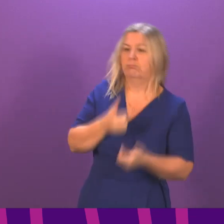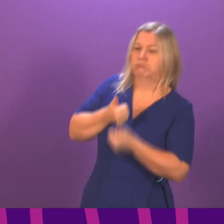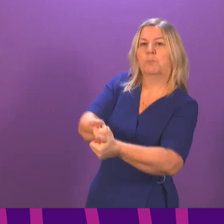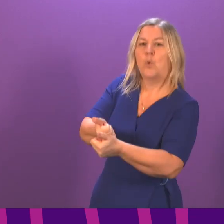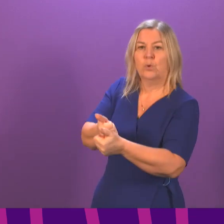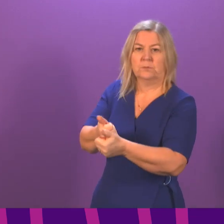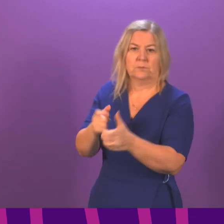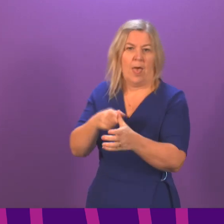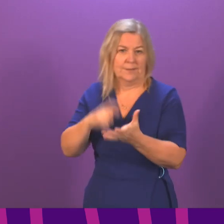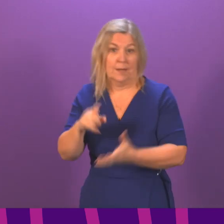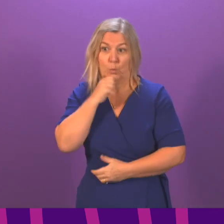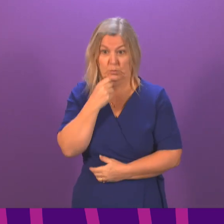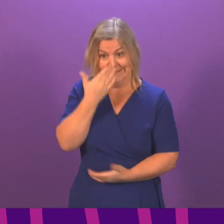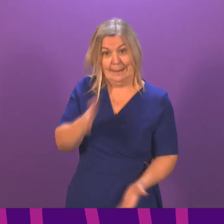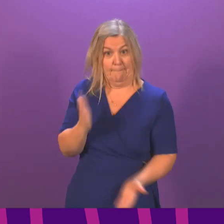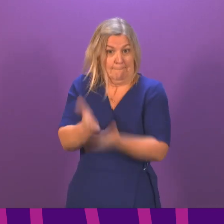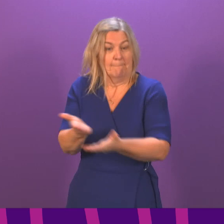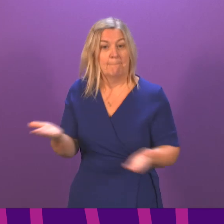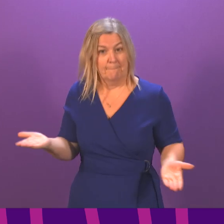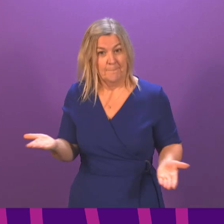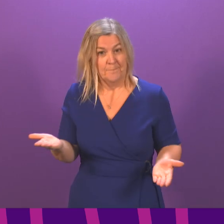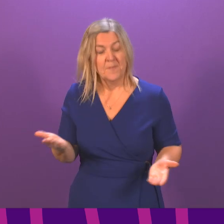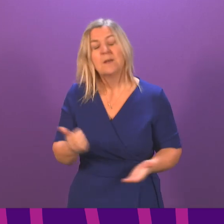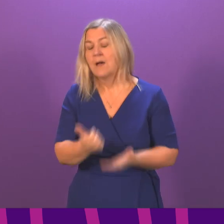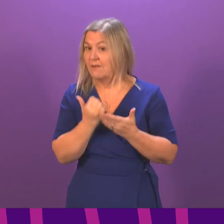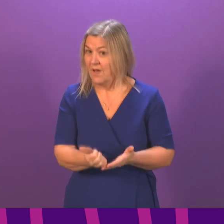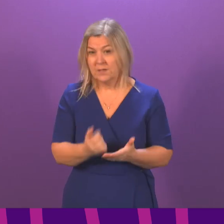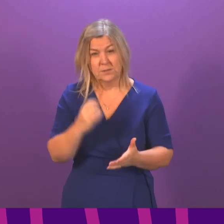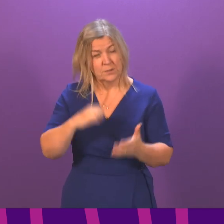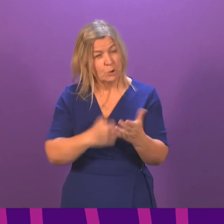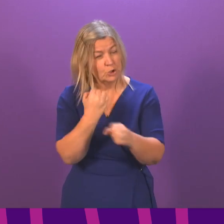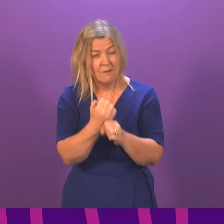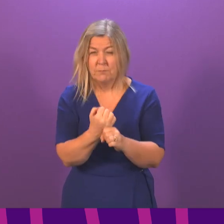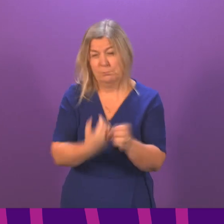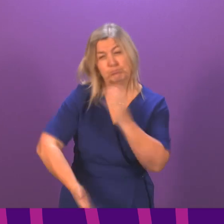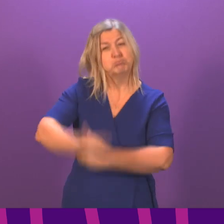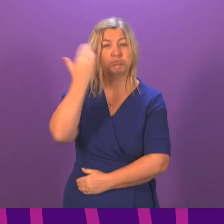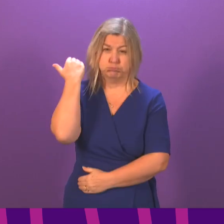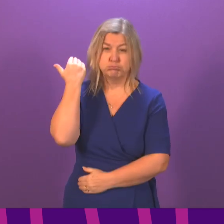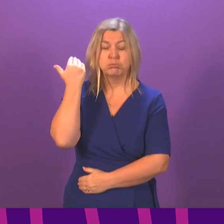The advice was proffered to the Scottish Government long before it finally collapsed its own case,